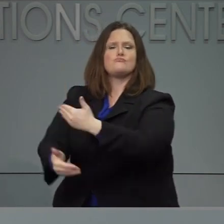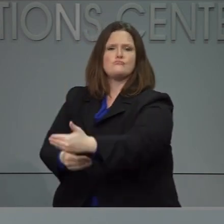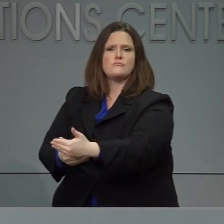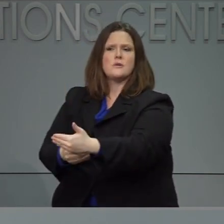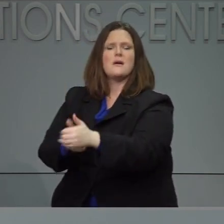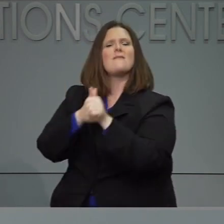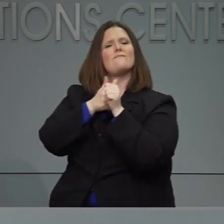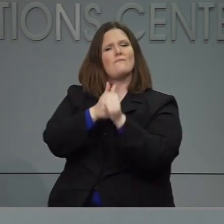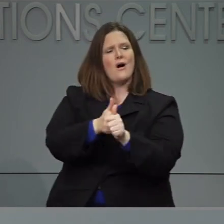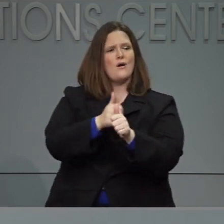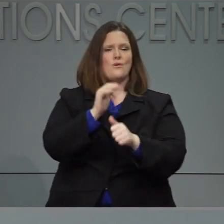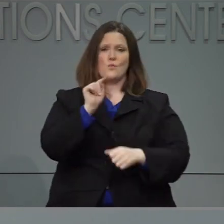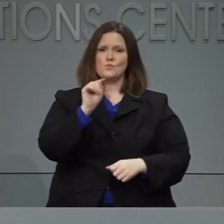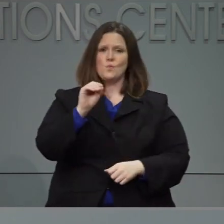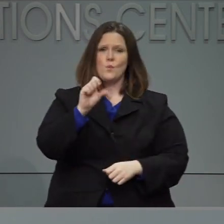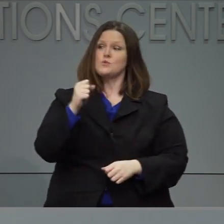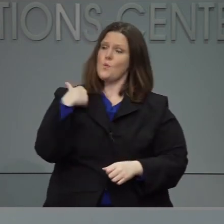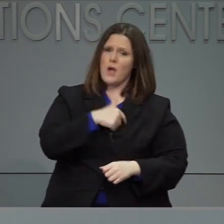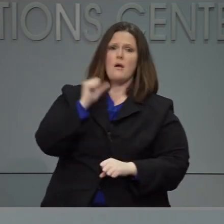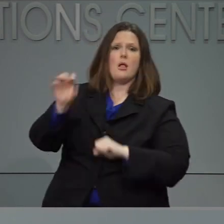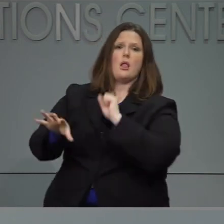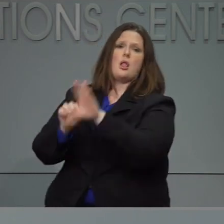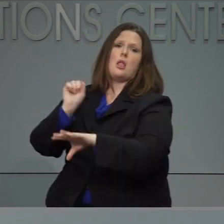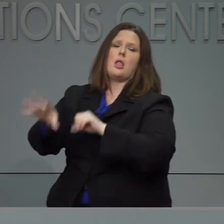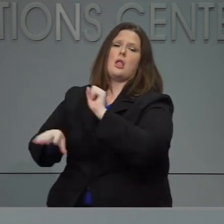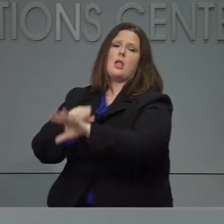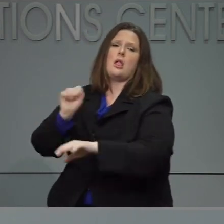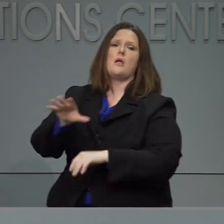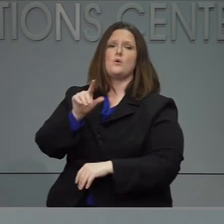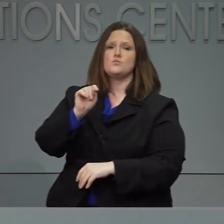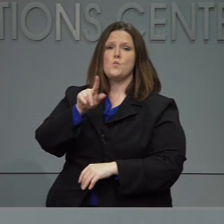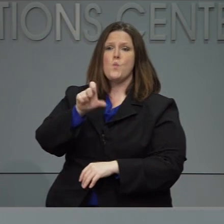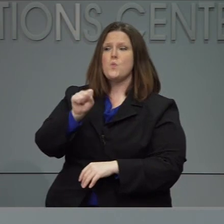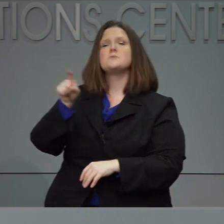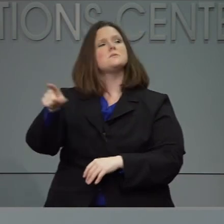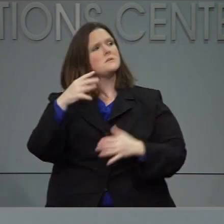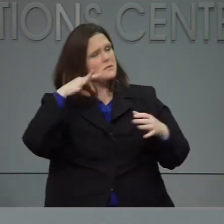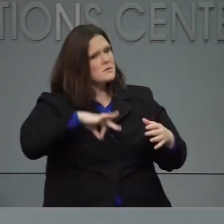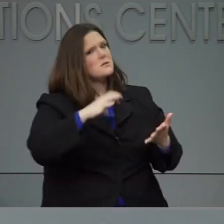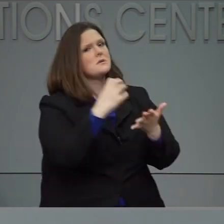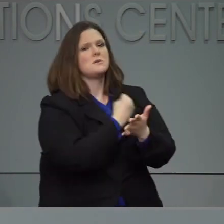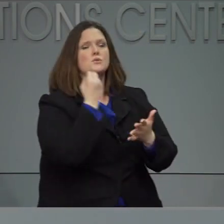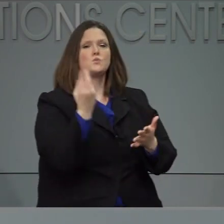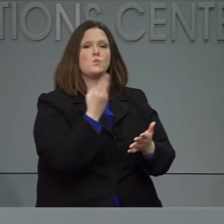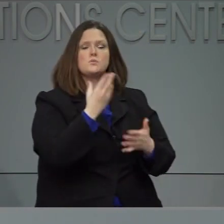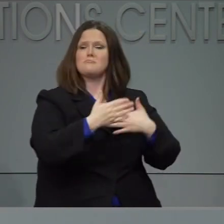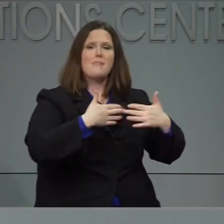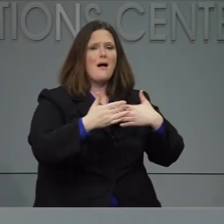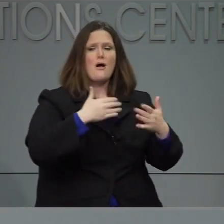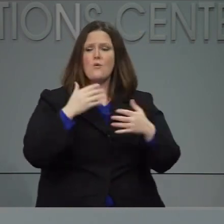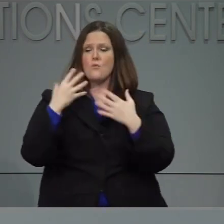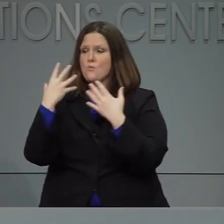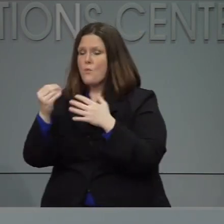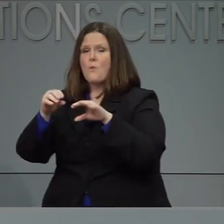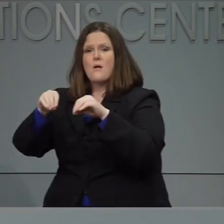SURE THEY'RE USING ALL OF THE TOOLS AT THEIR DISPOSAL TO MAKE SURE THAT THAT STUDENTS AGAIN WHETHER ON OR OFF CAMPUS ARE